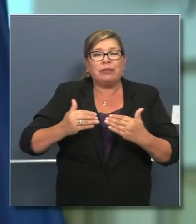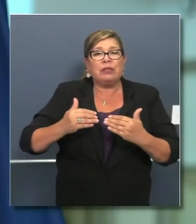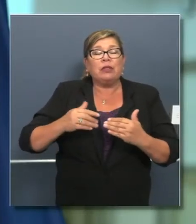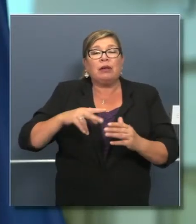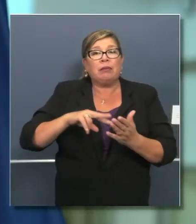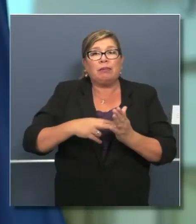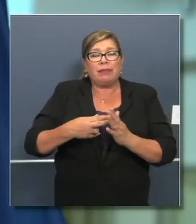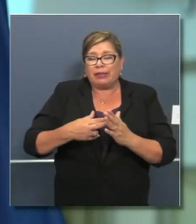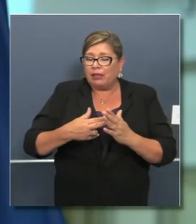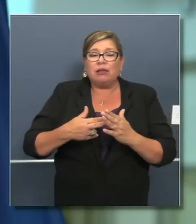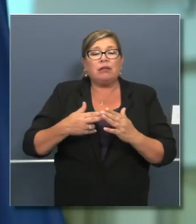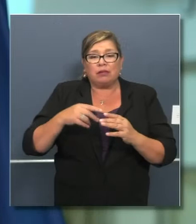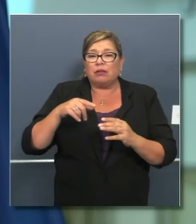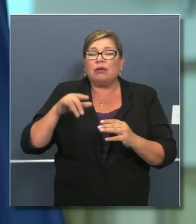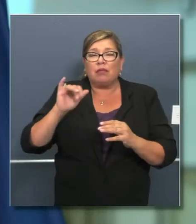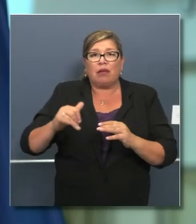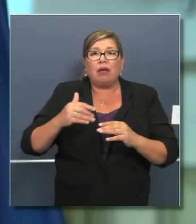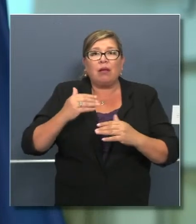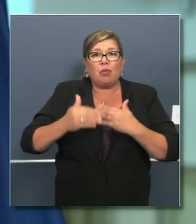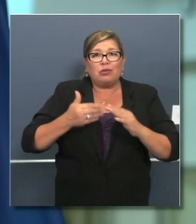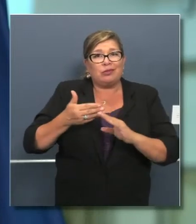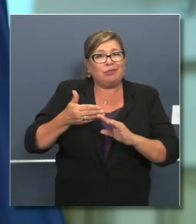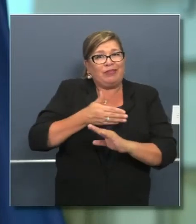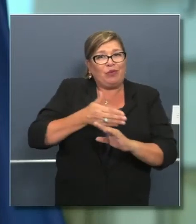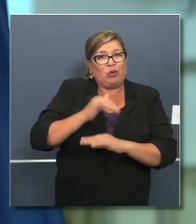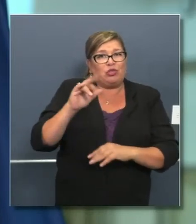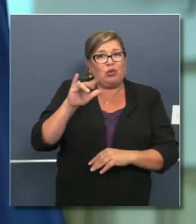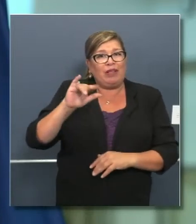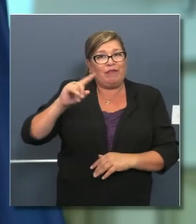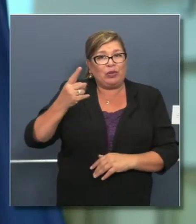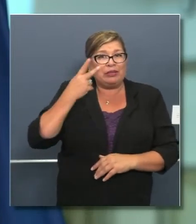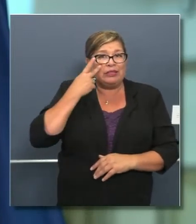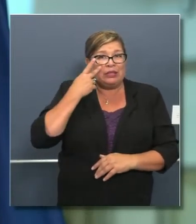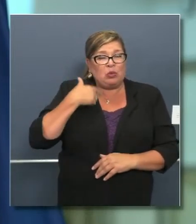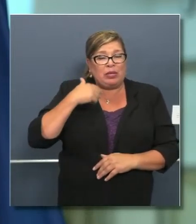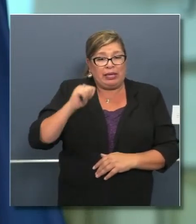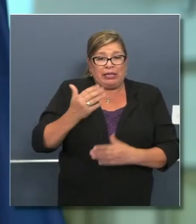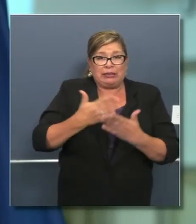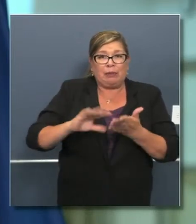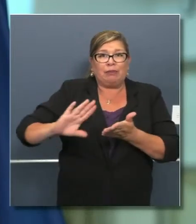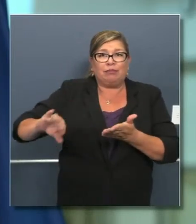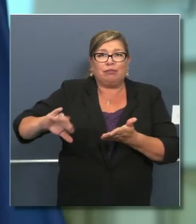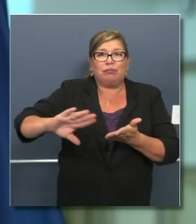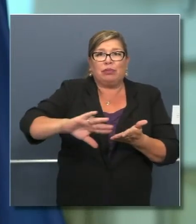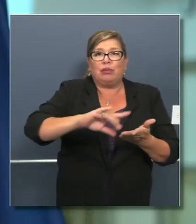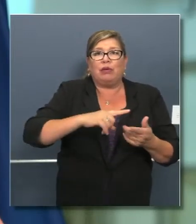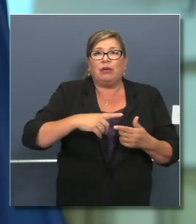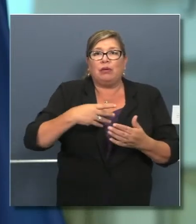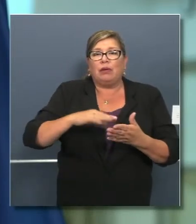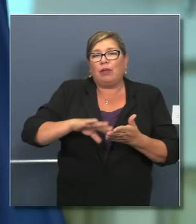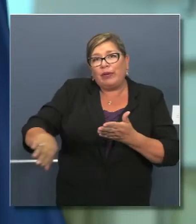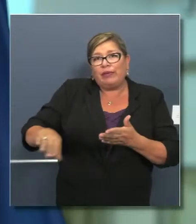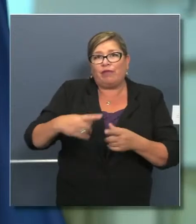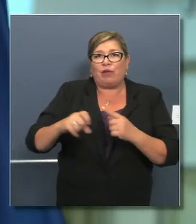moving that process before July 1st to decompress that system again in a very thoughtful methodical